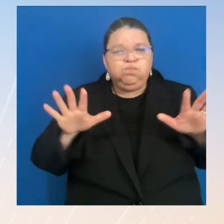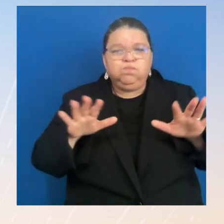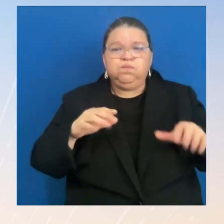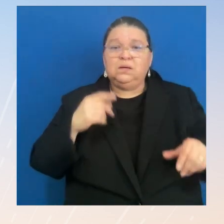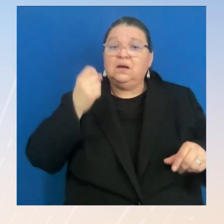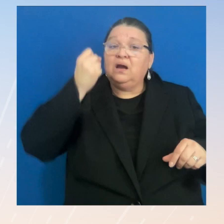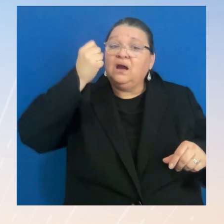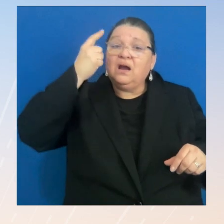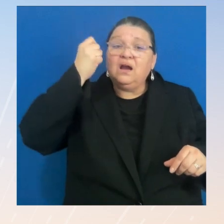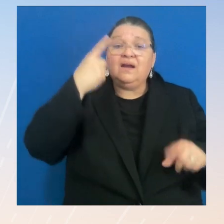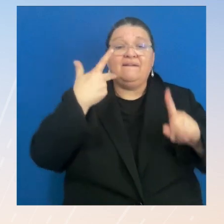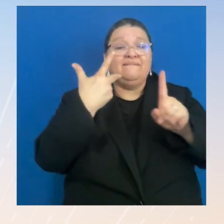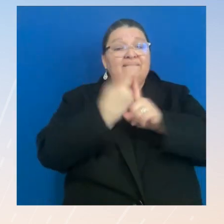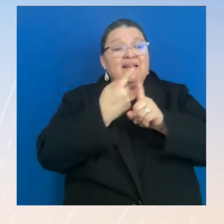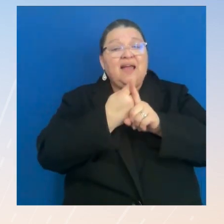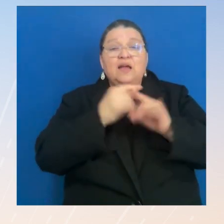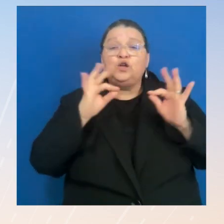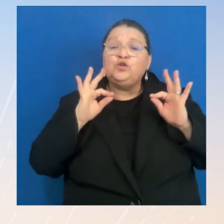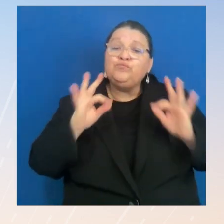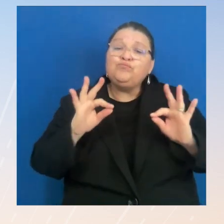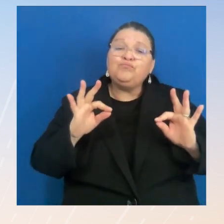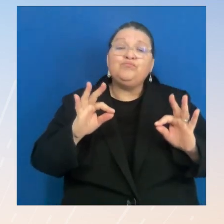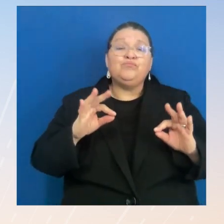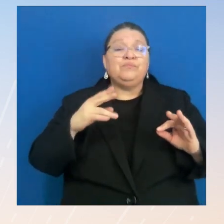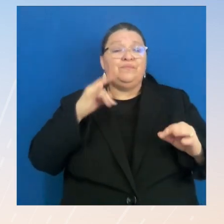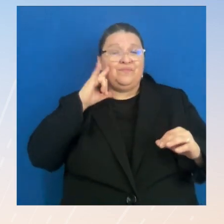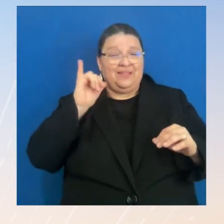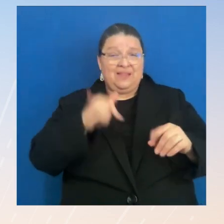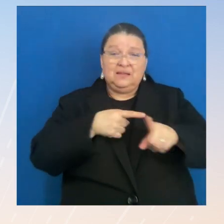We need to have masks, tests, boosters,